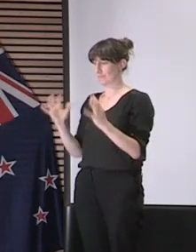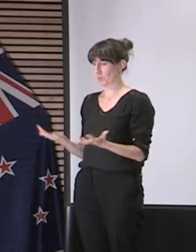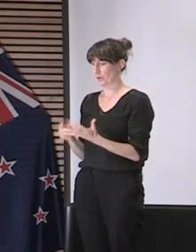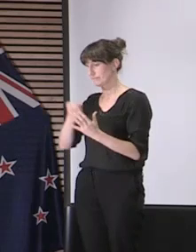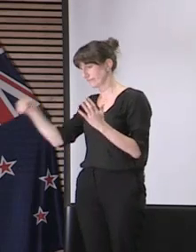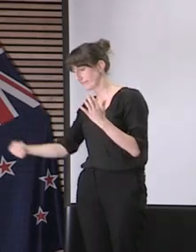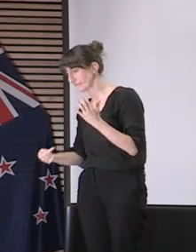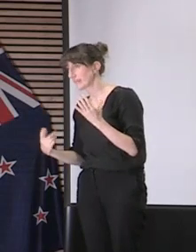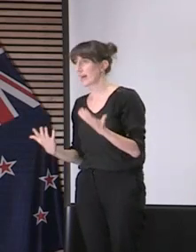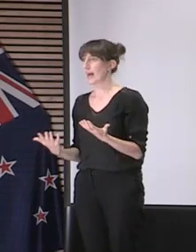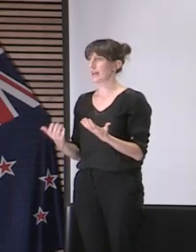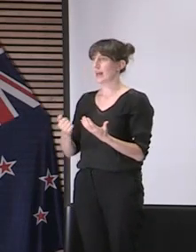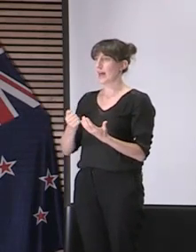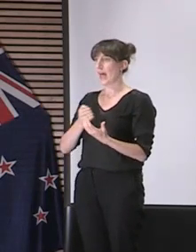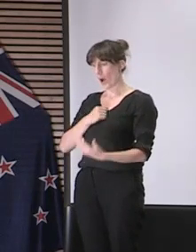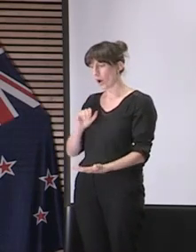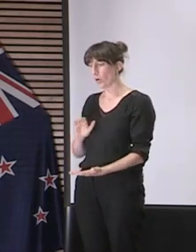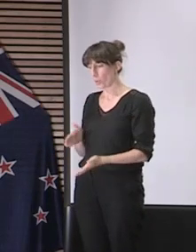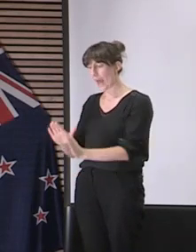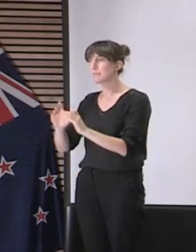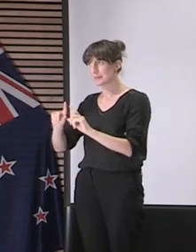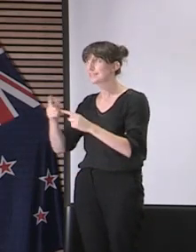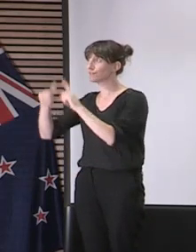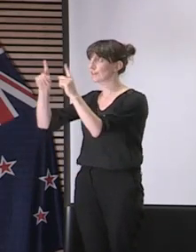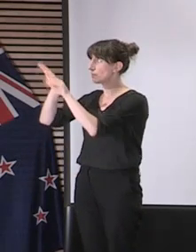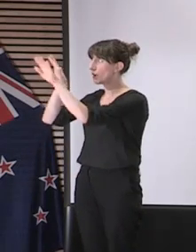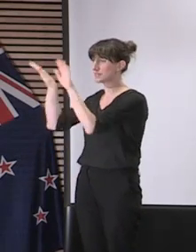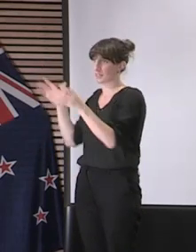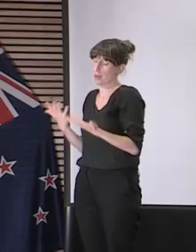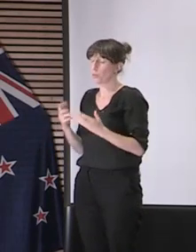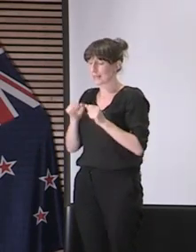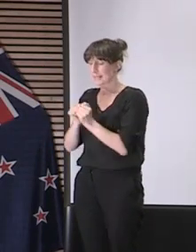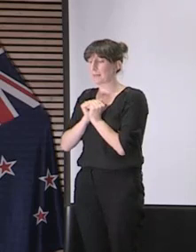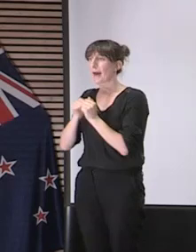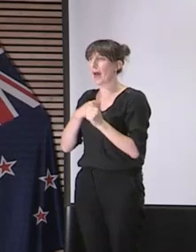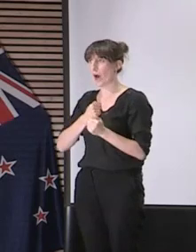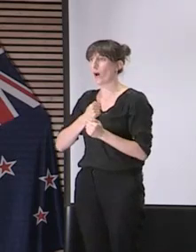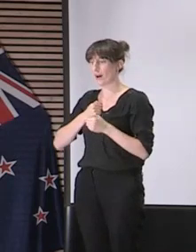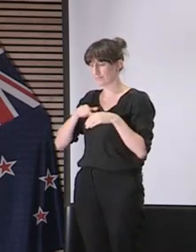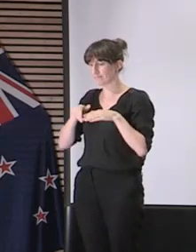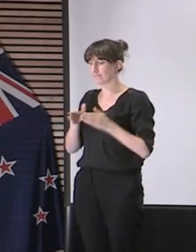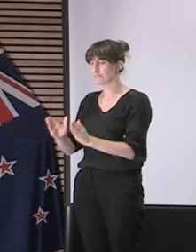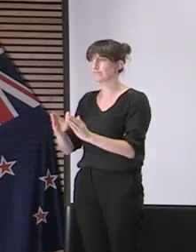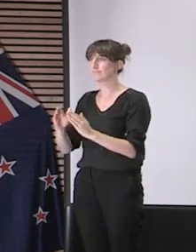isolation, for New Zealand's economy and for New Zealand's people. So that means that our approach might be different to